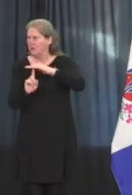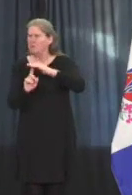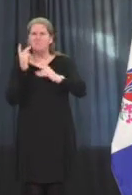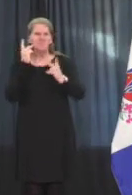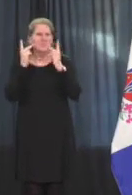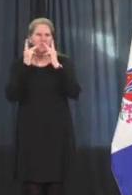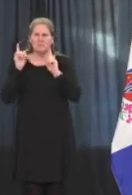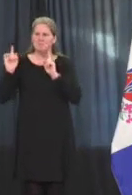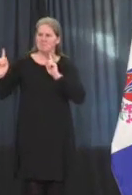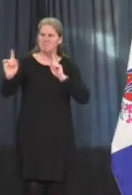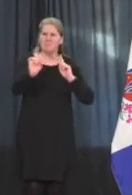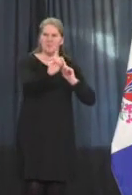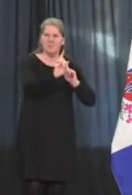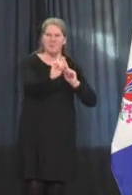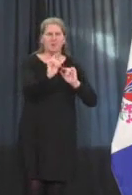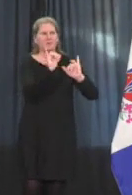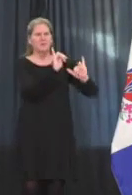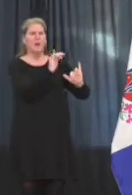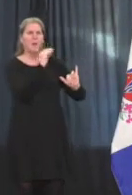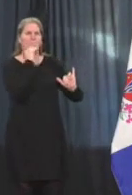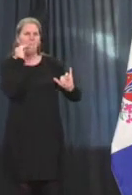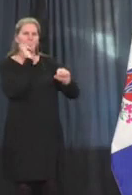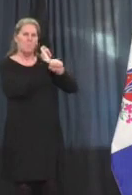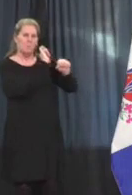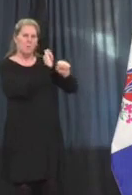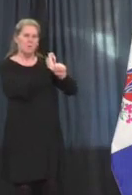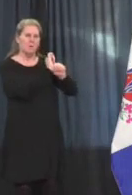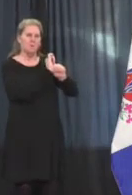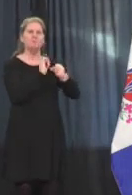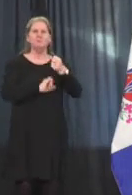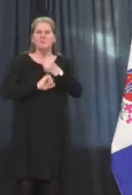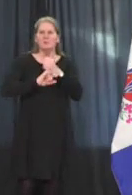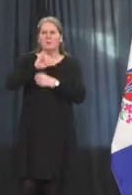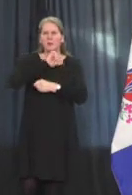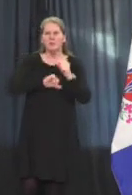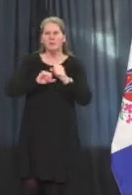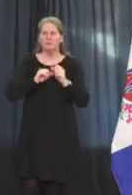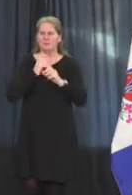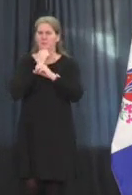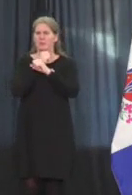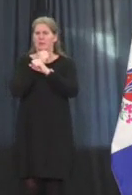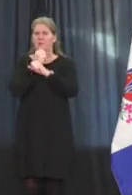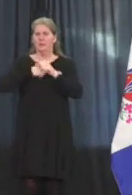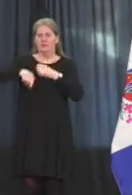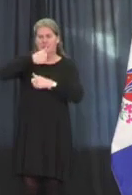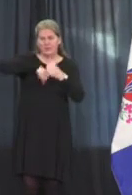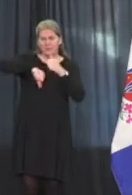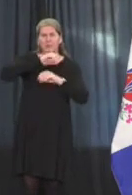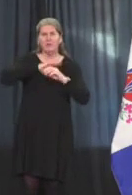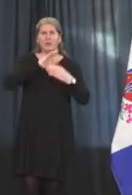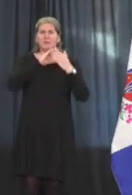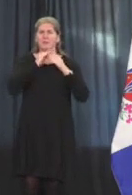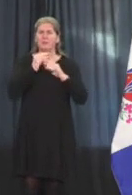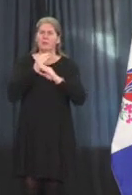WORKING FROM HOME, AND SUPPORTING EACH OTHER SO THAT WE CAN PROTECT OURSELVES AND OUR COMMUNITIES FROM THE DISEASE.